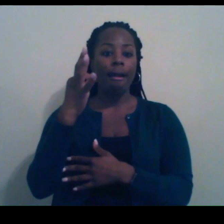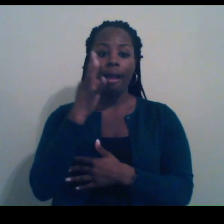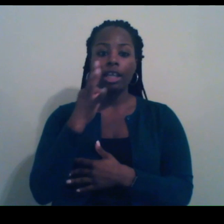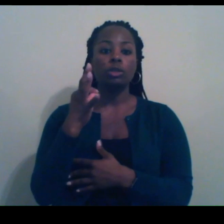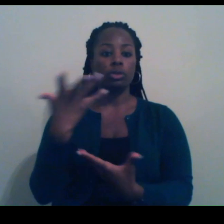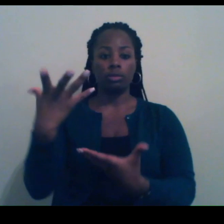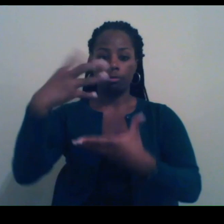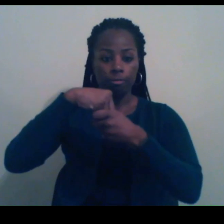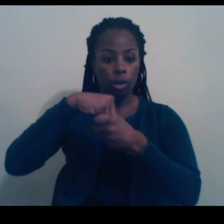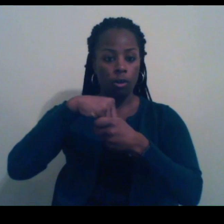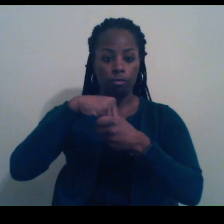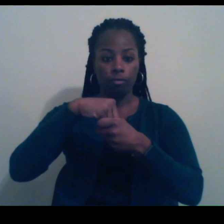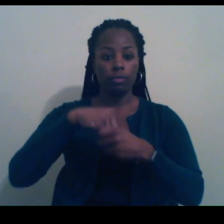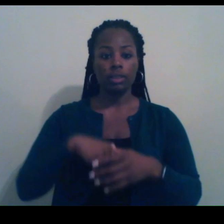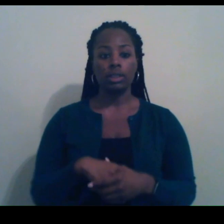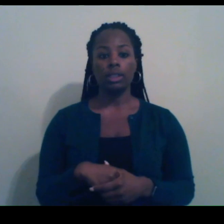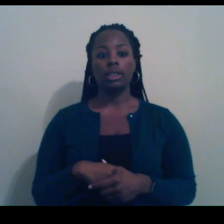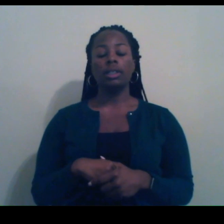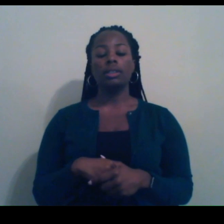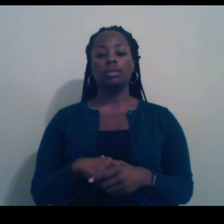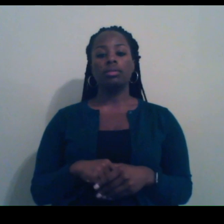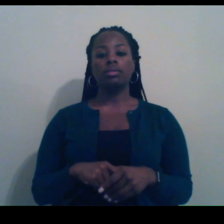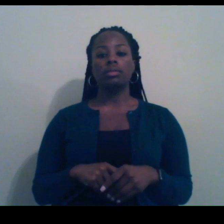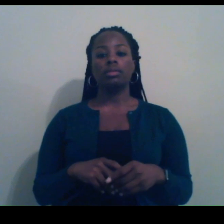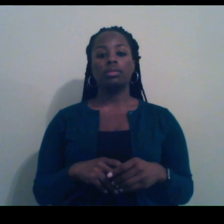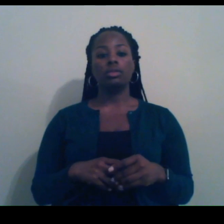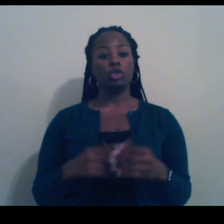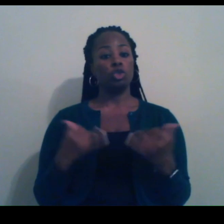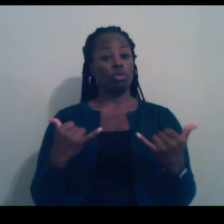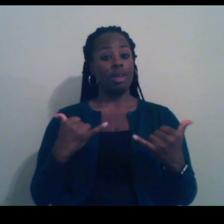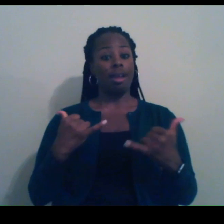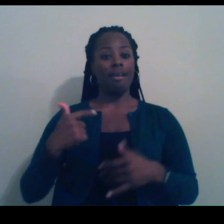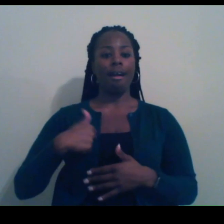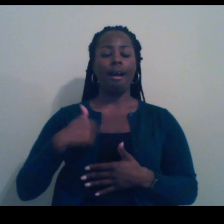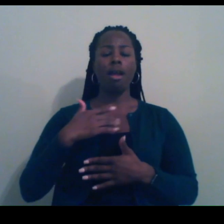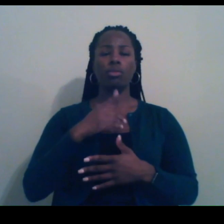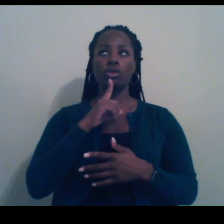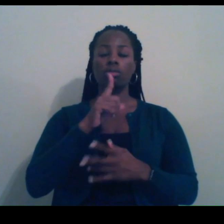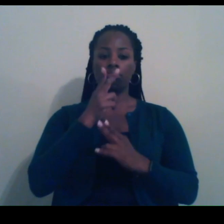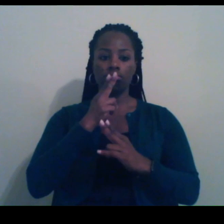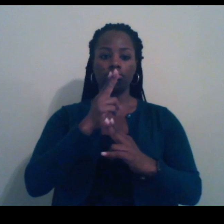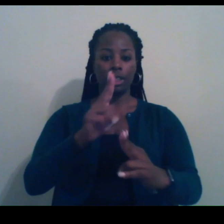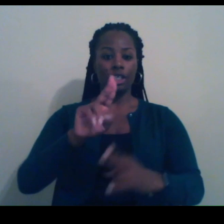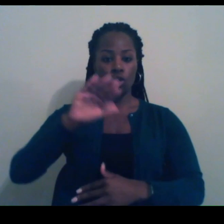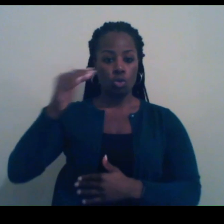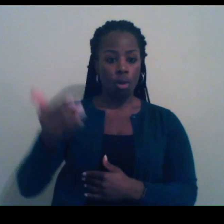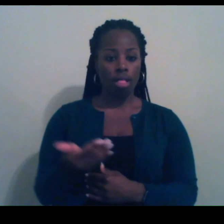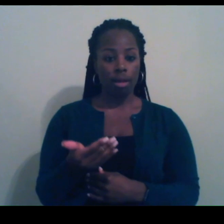finally today I'm pleased to welcome to our White House team a world-renowned